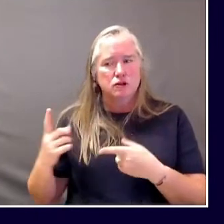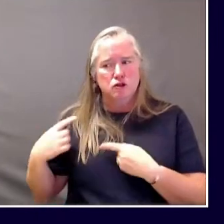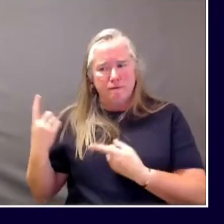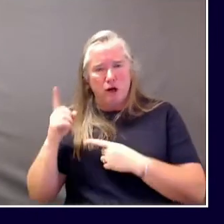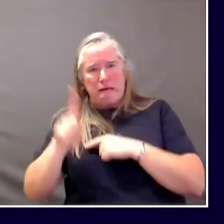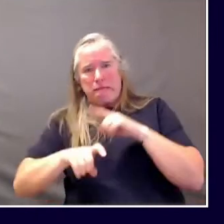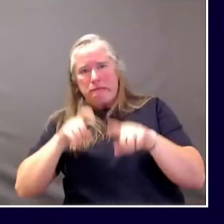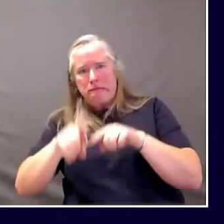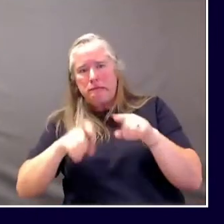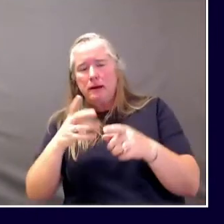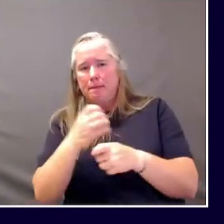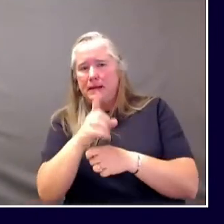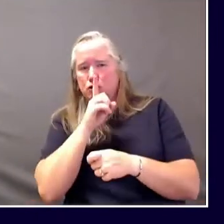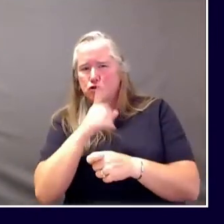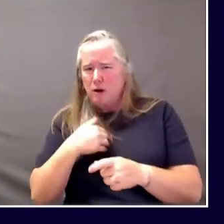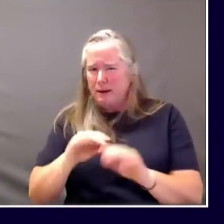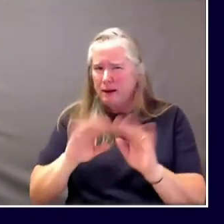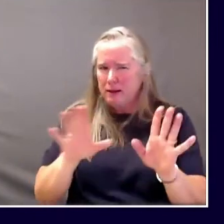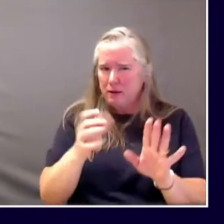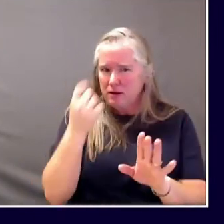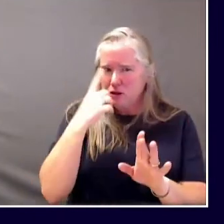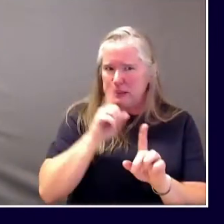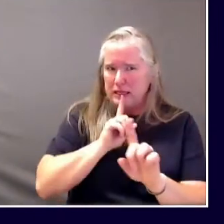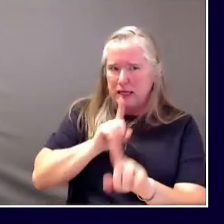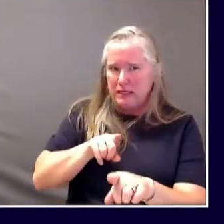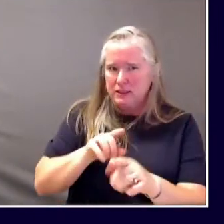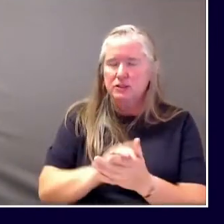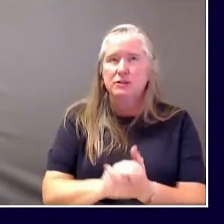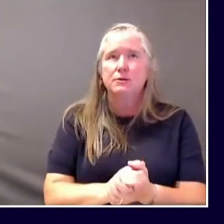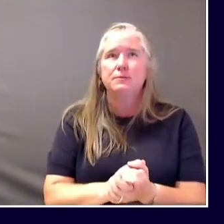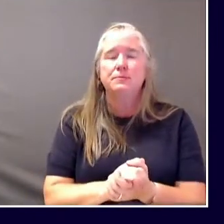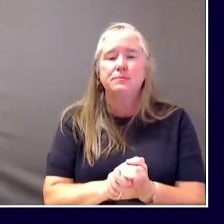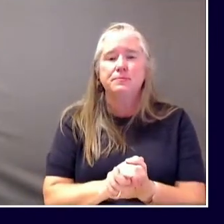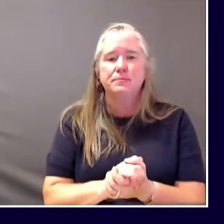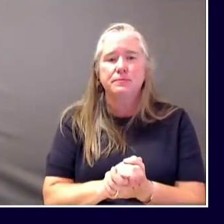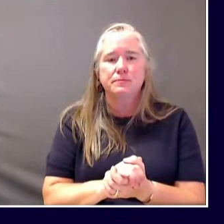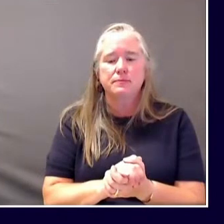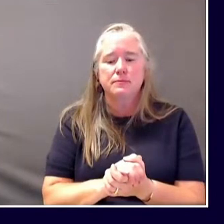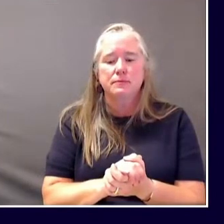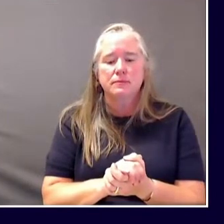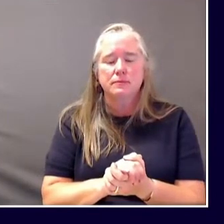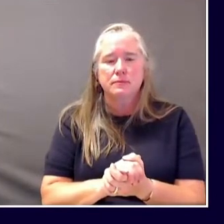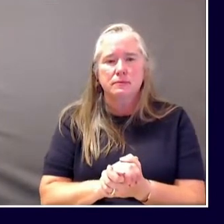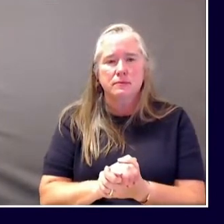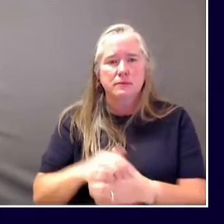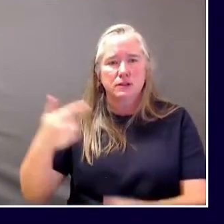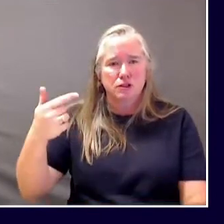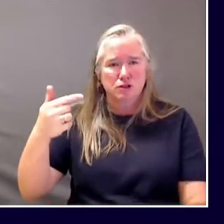make sure I'm I'm nailing the